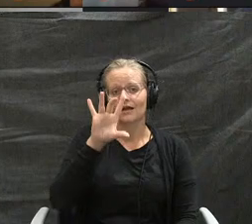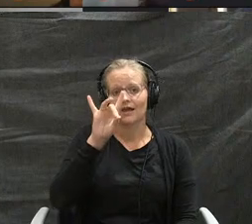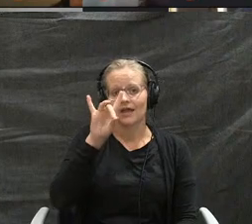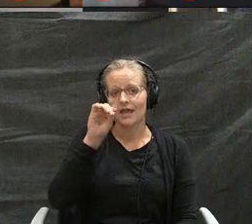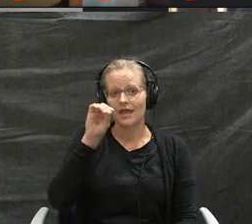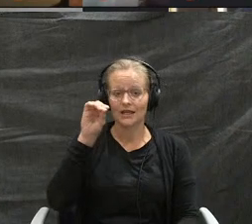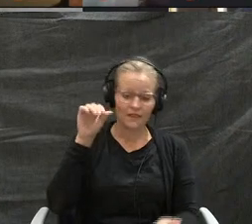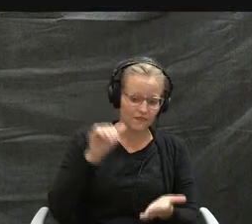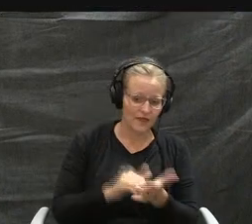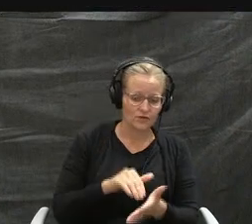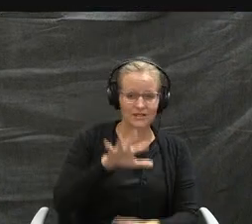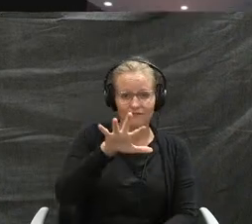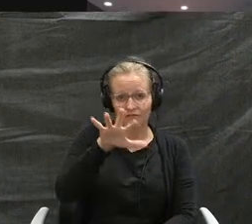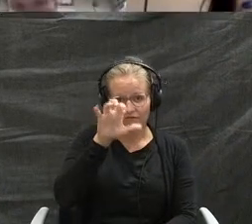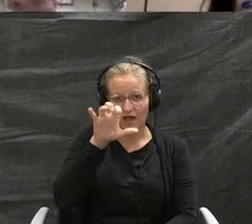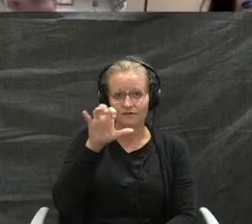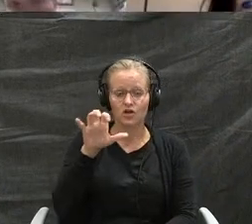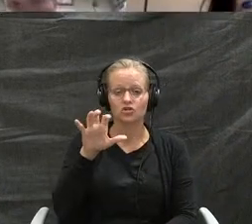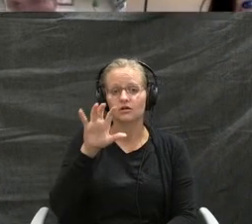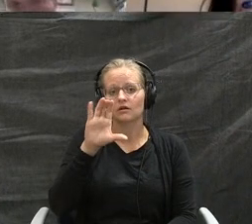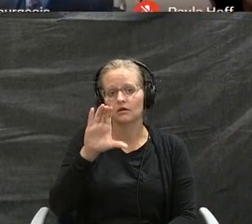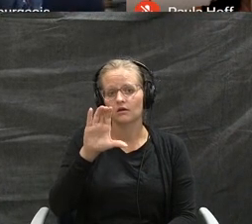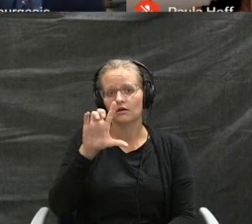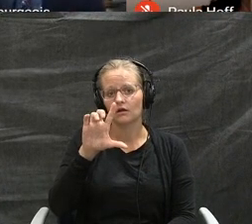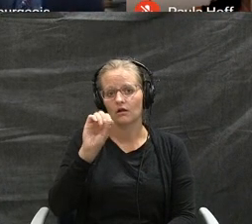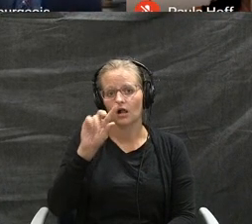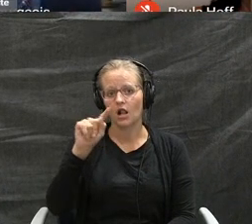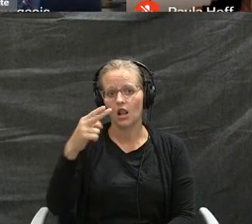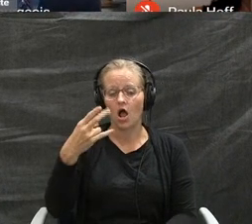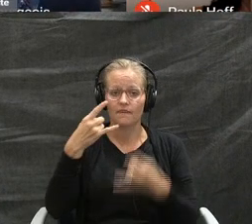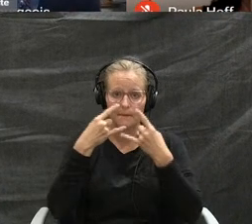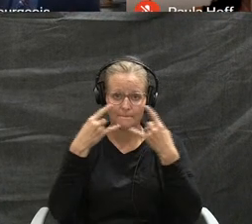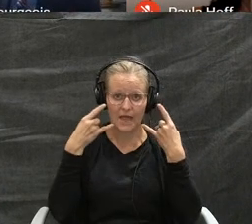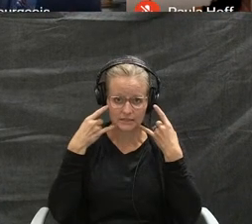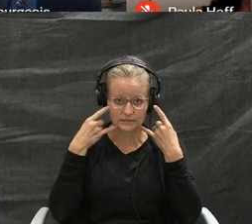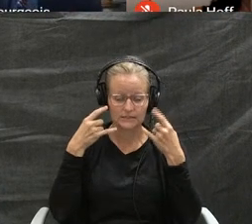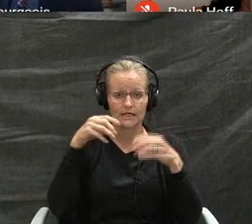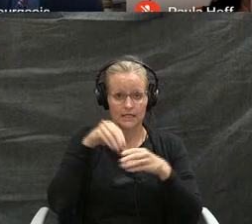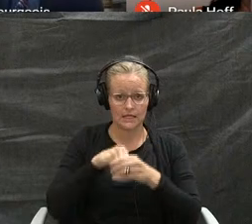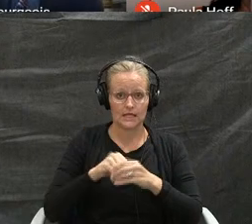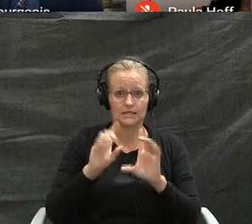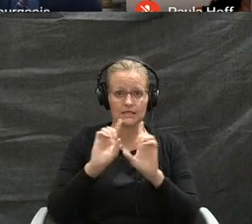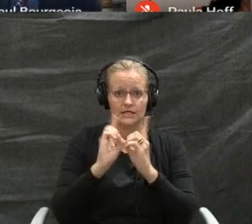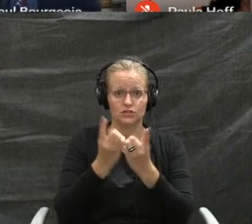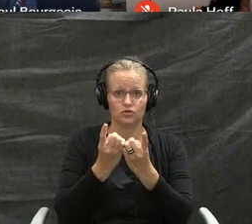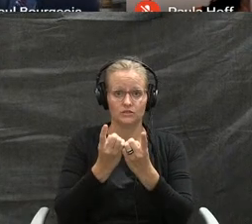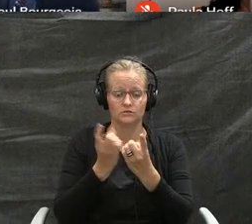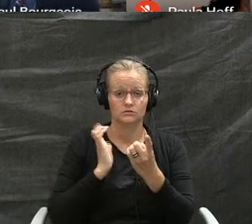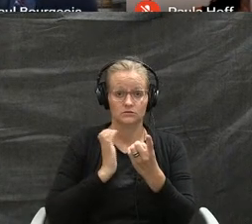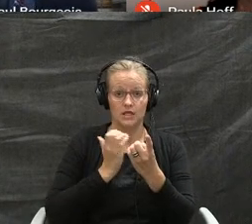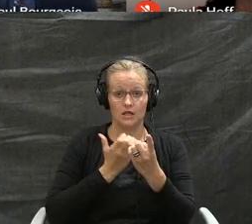masks. Uh, for in the district. The idea there is